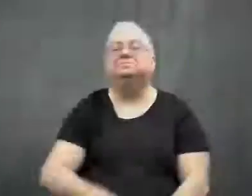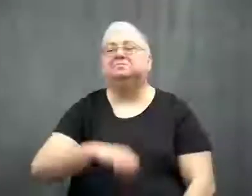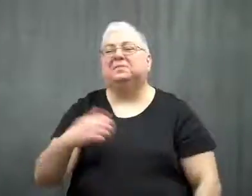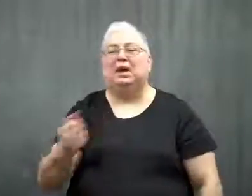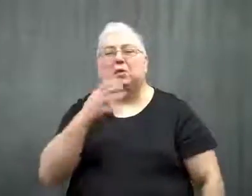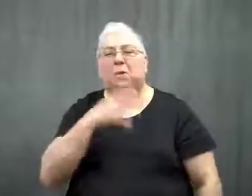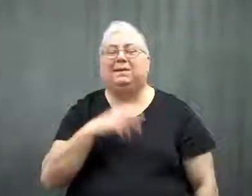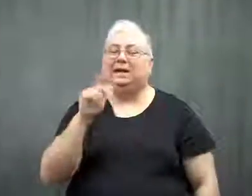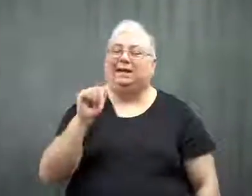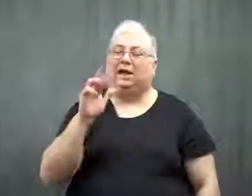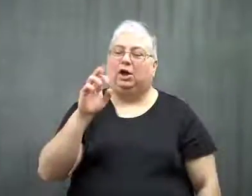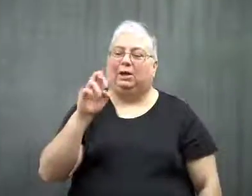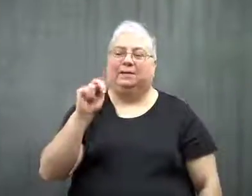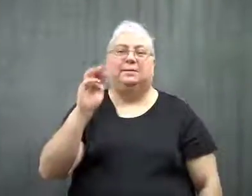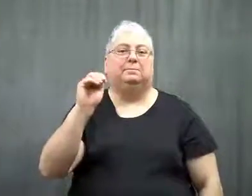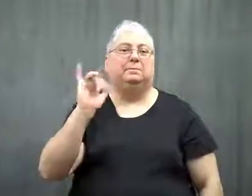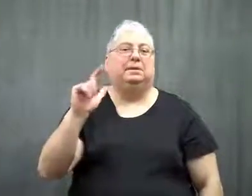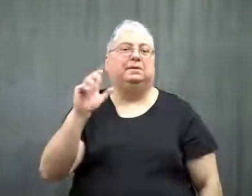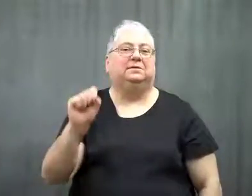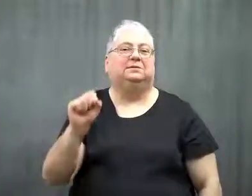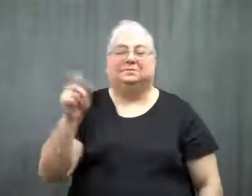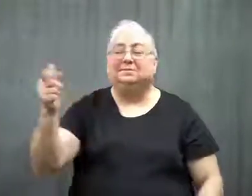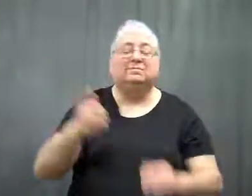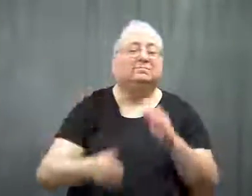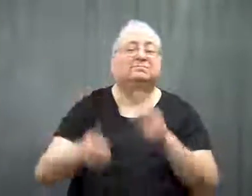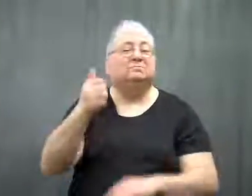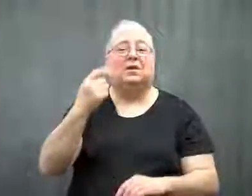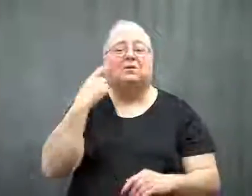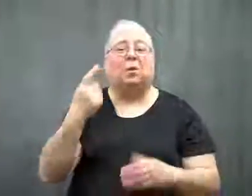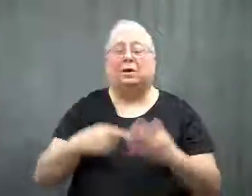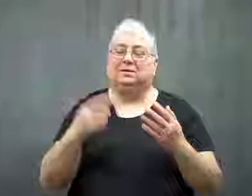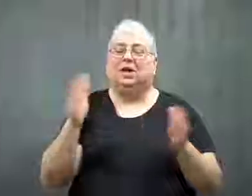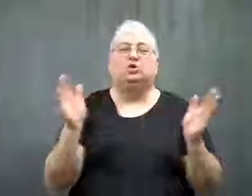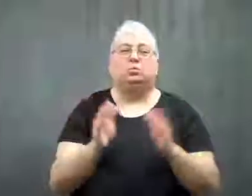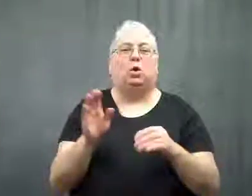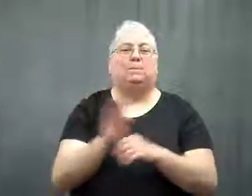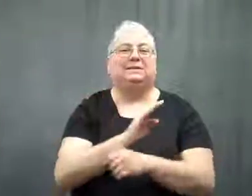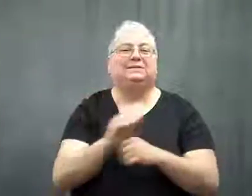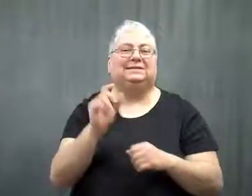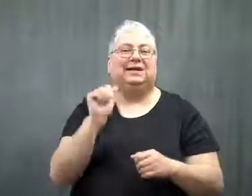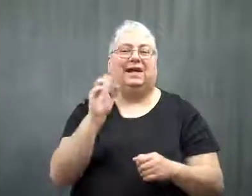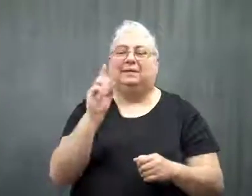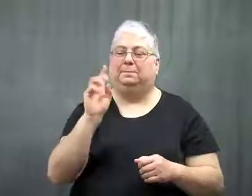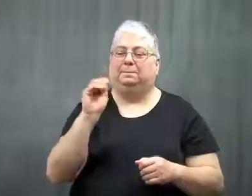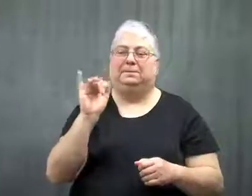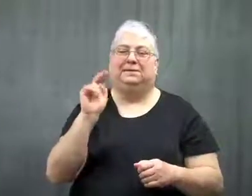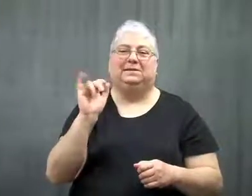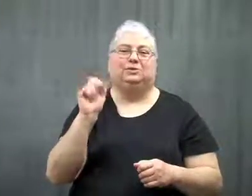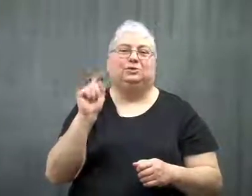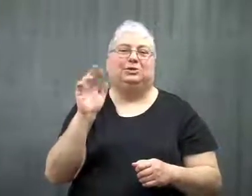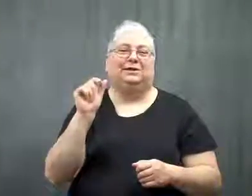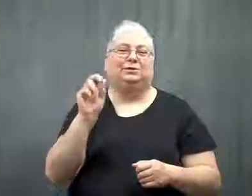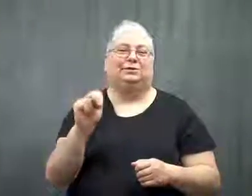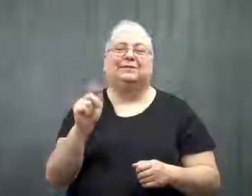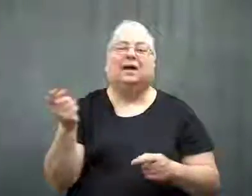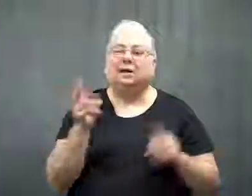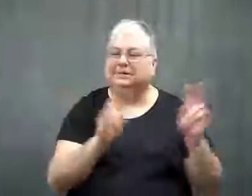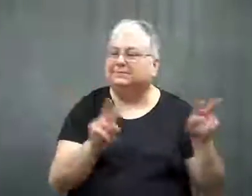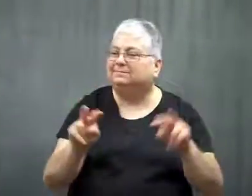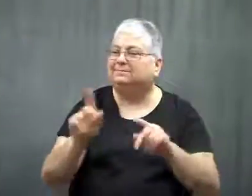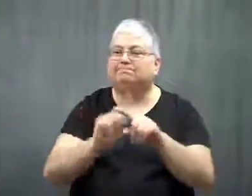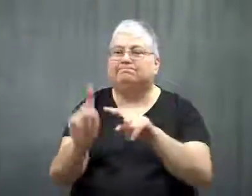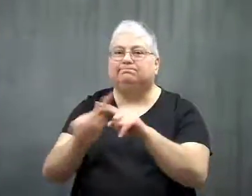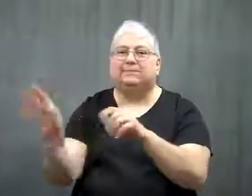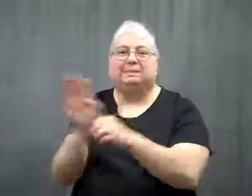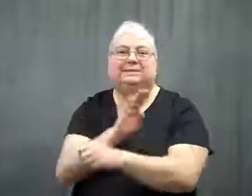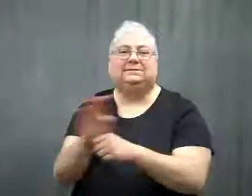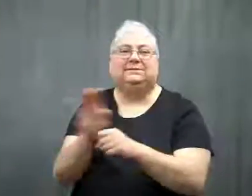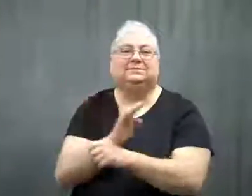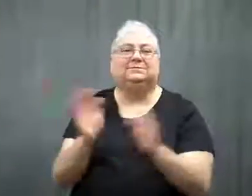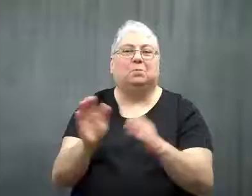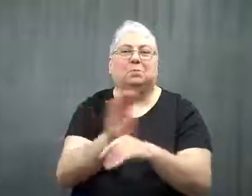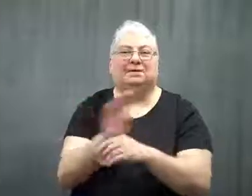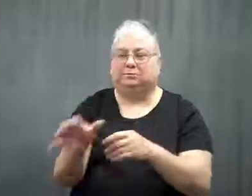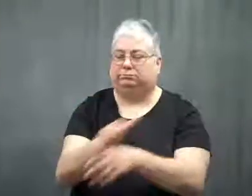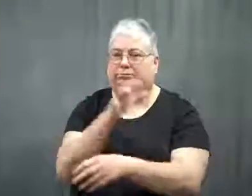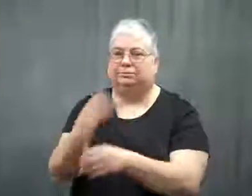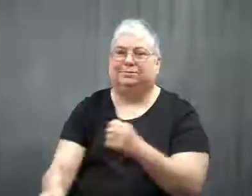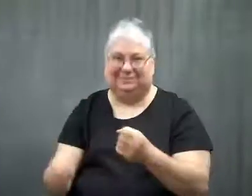Karen Mills, of the Small Business Administration, will be assessing damage to businesses.